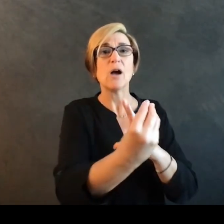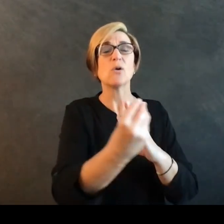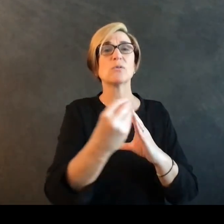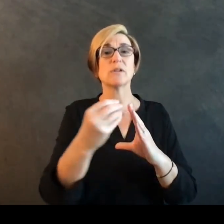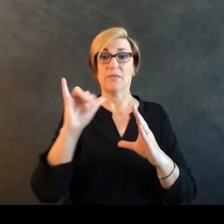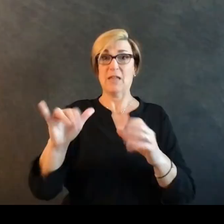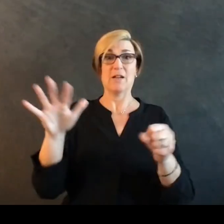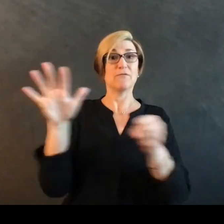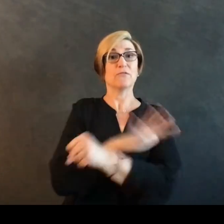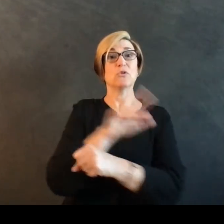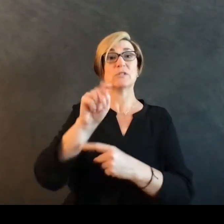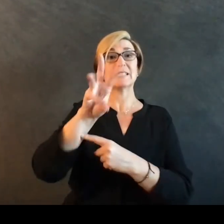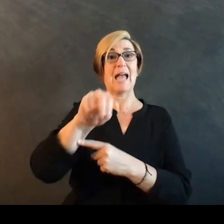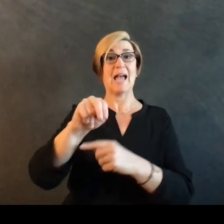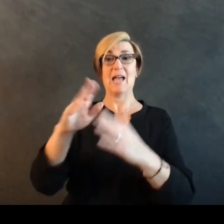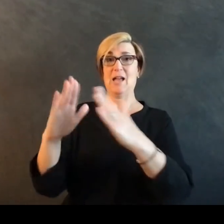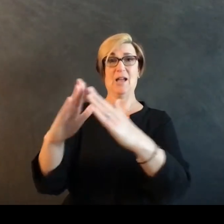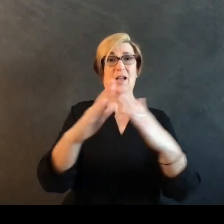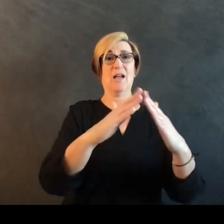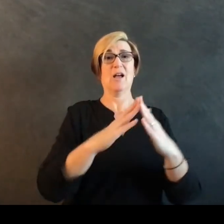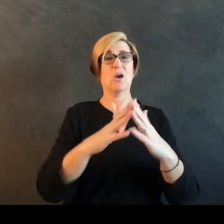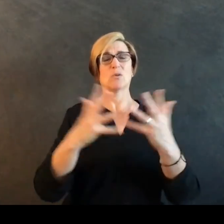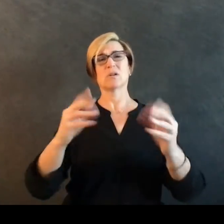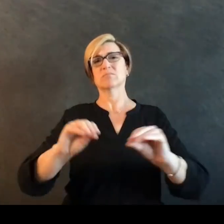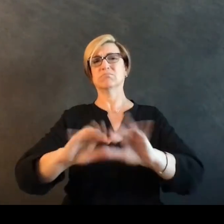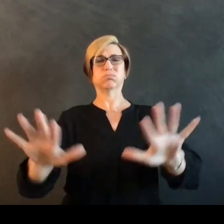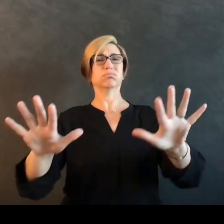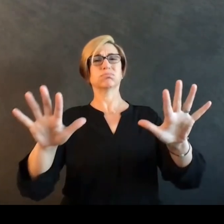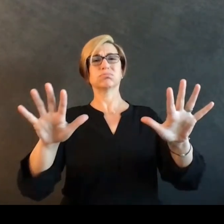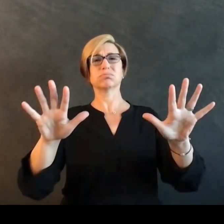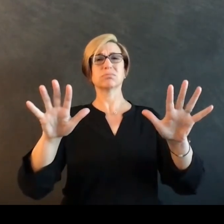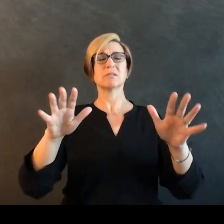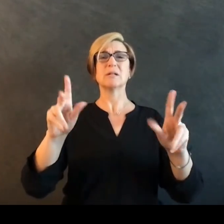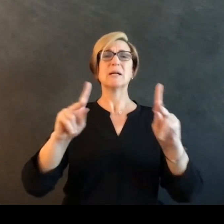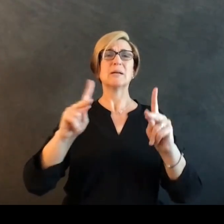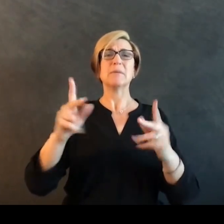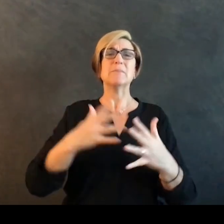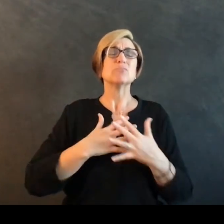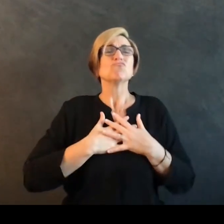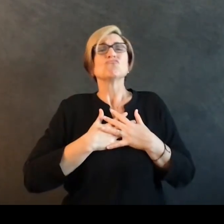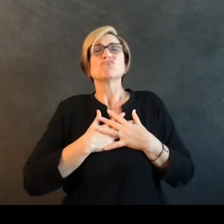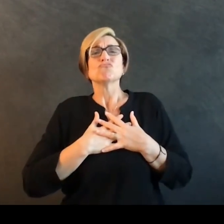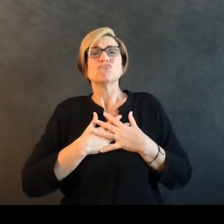spirit of patriotism and reminding all Americans that were all in this together